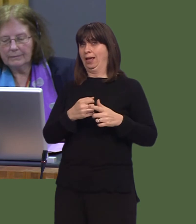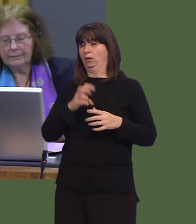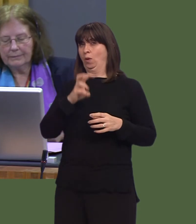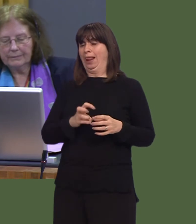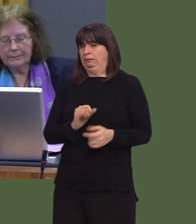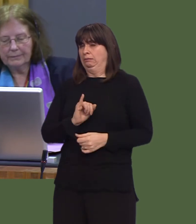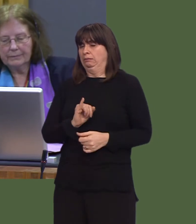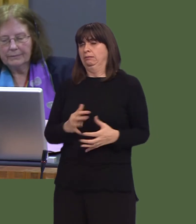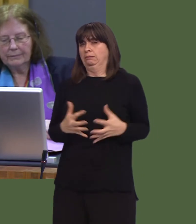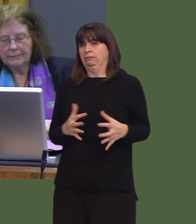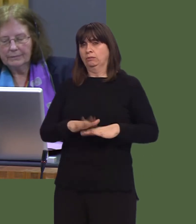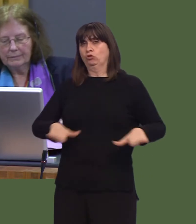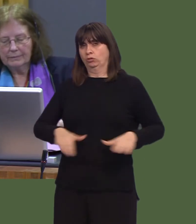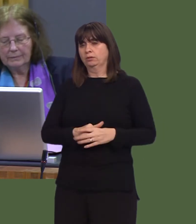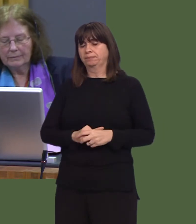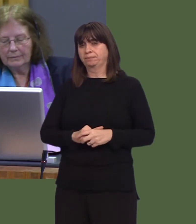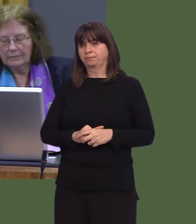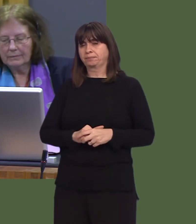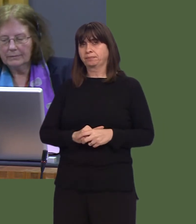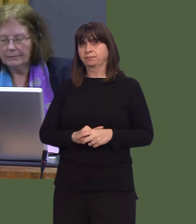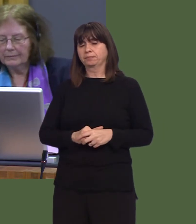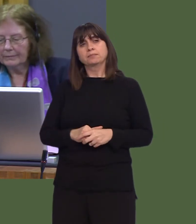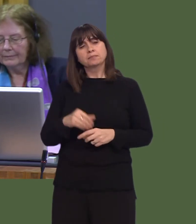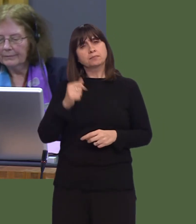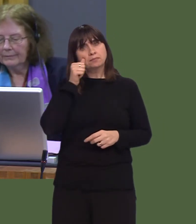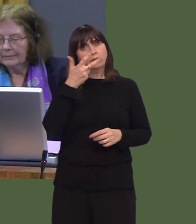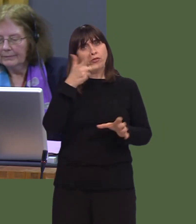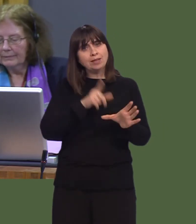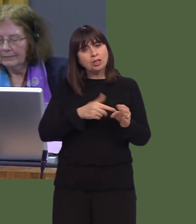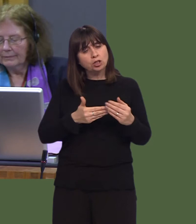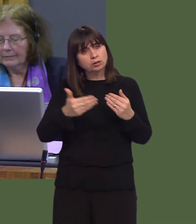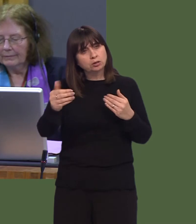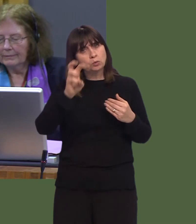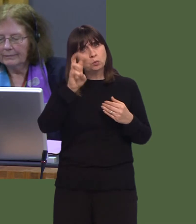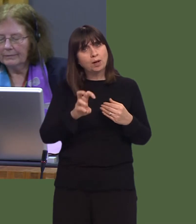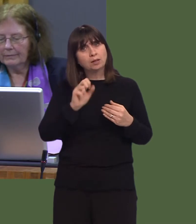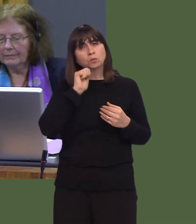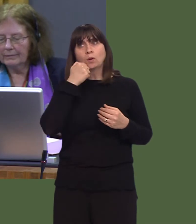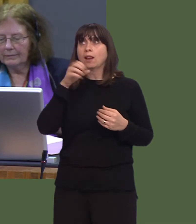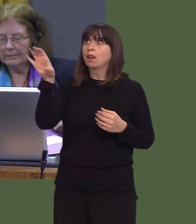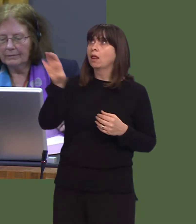Now, it has come to my attention that, over the next three years, Wales will receive £57